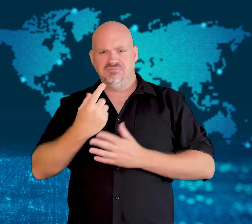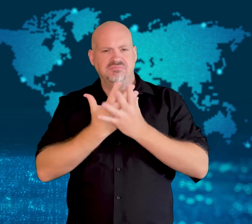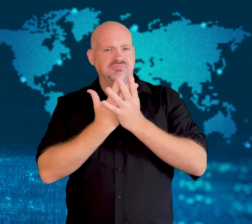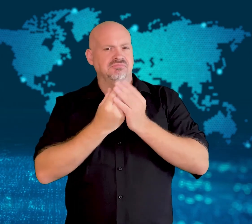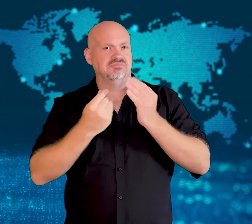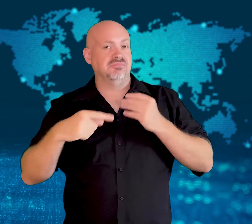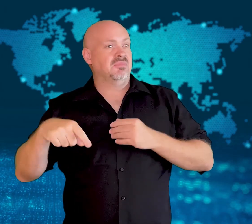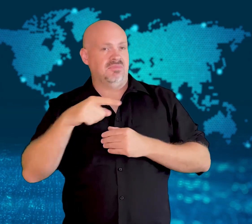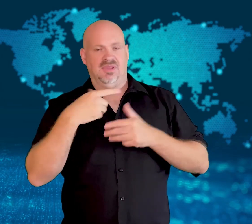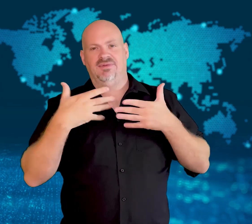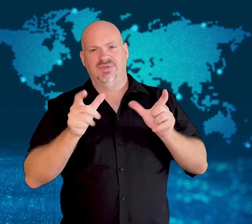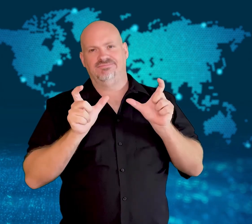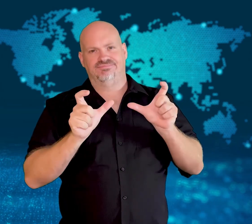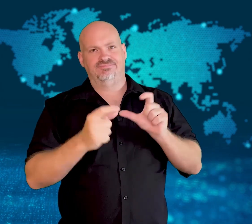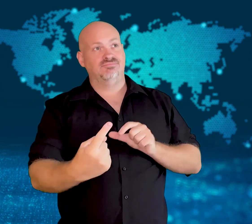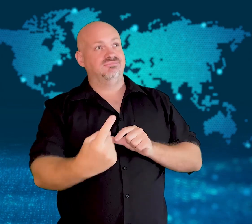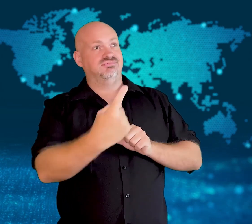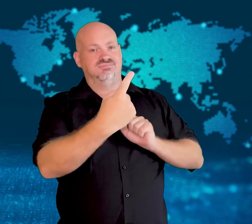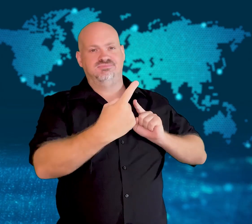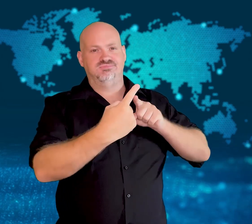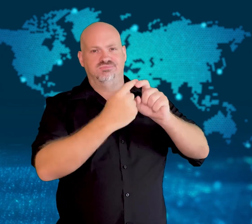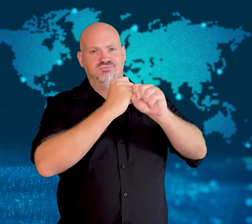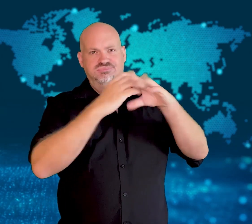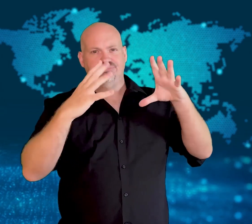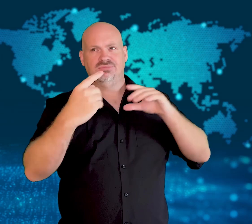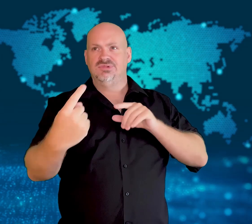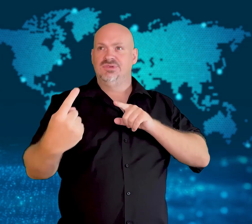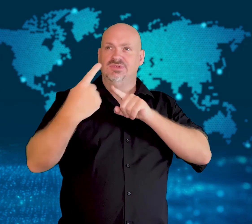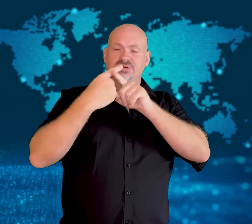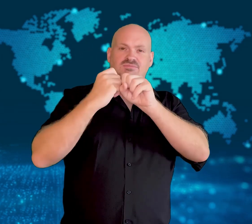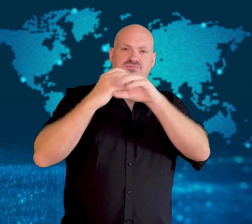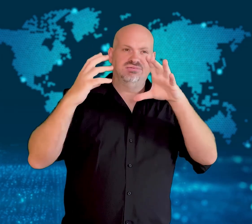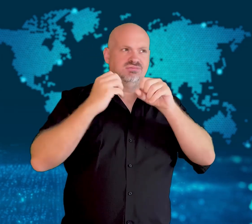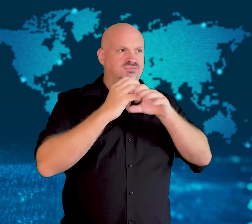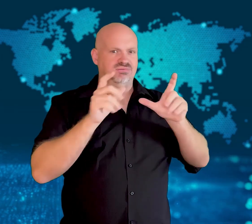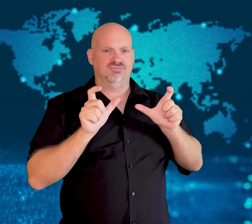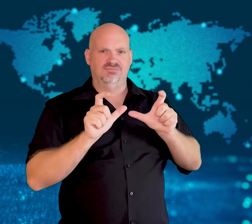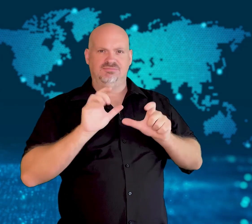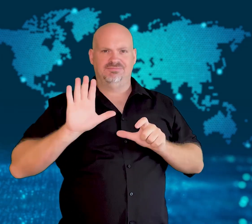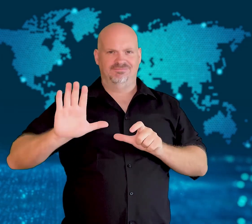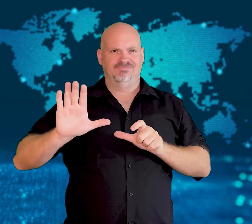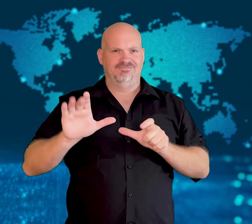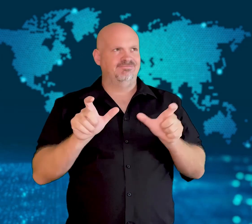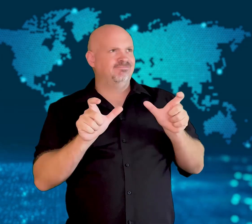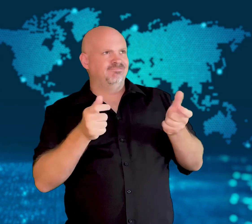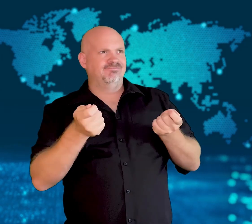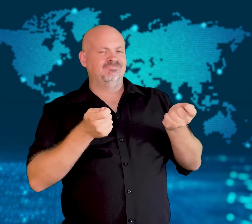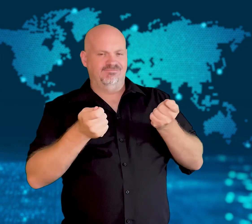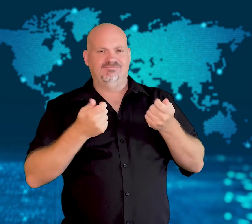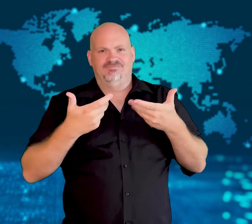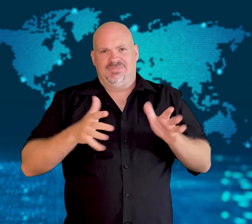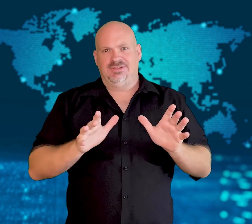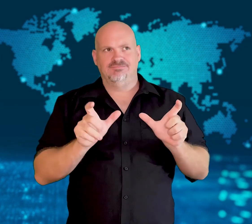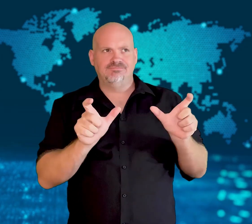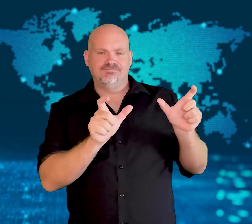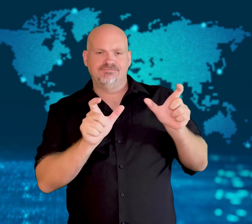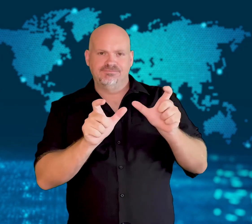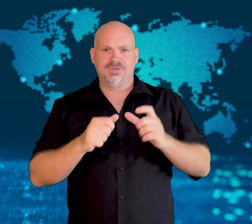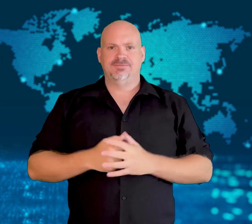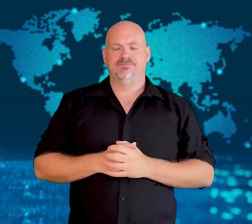their Iron Dome missile-defense system.